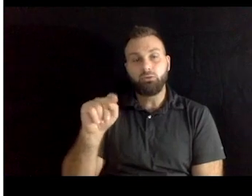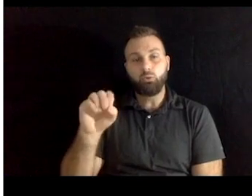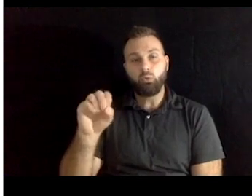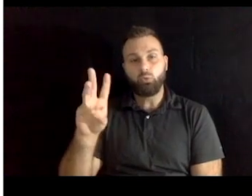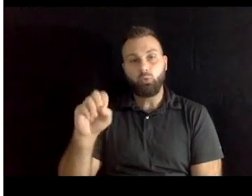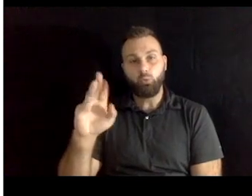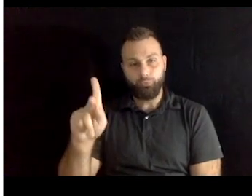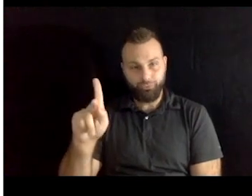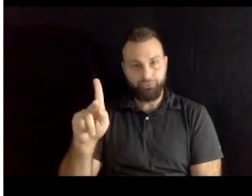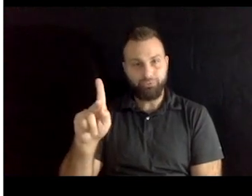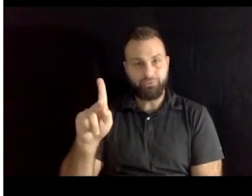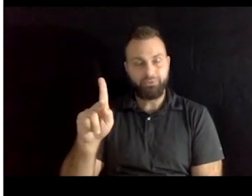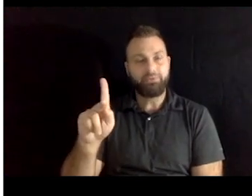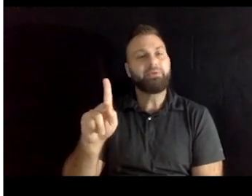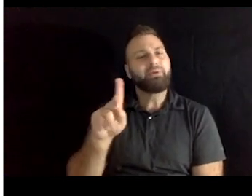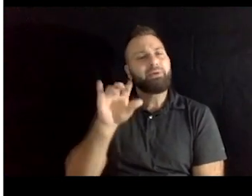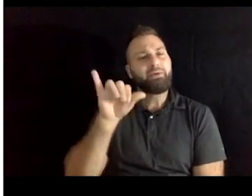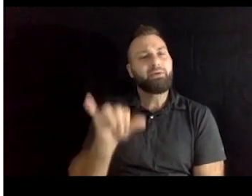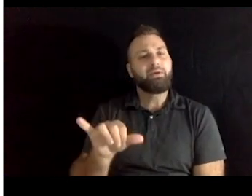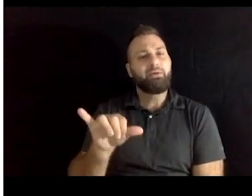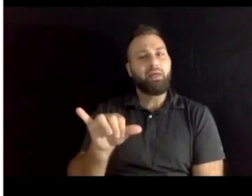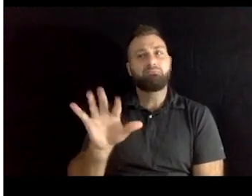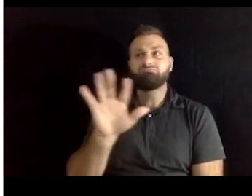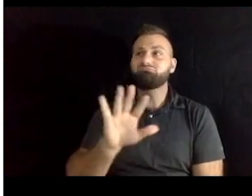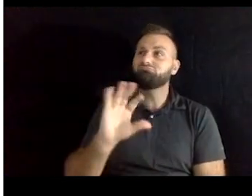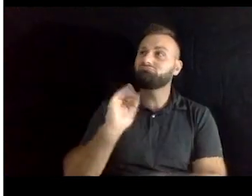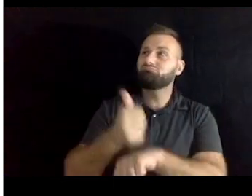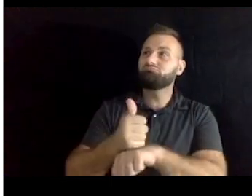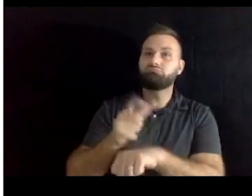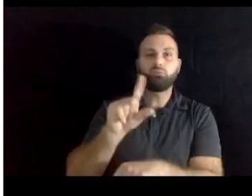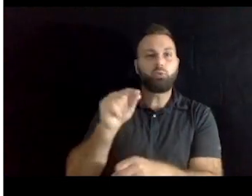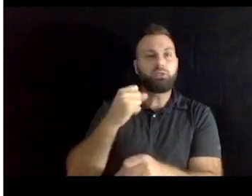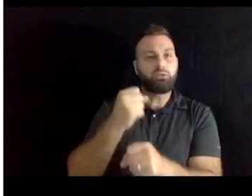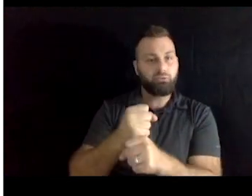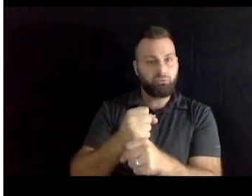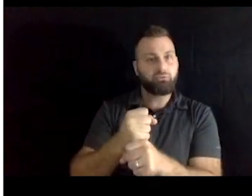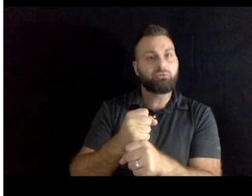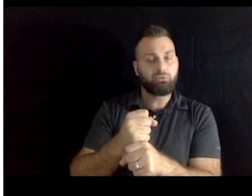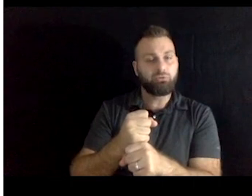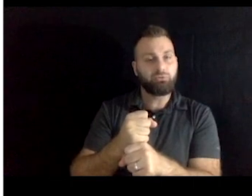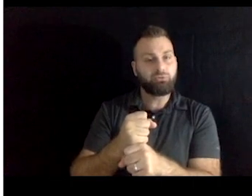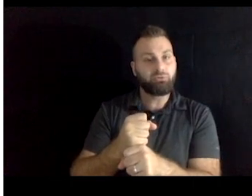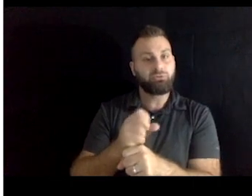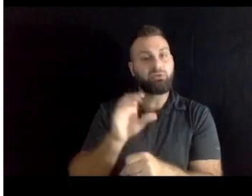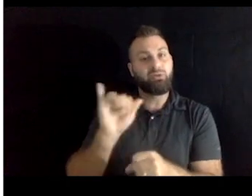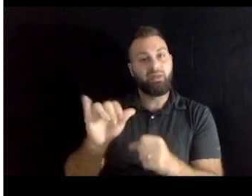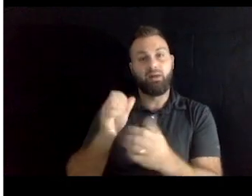just over about 20 years just under 20 years and that was authorized by the ticket to Work Act.